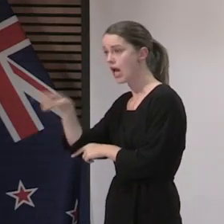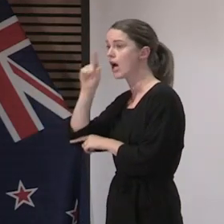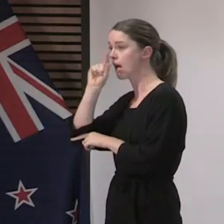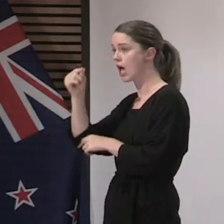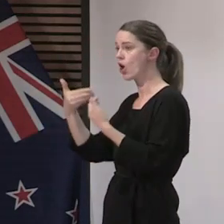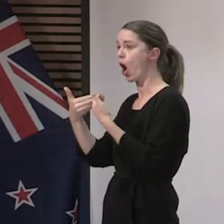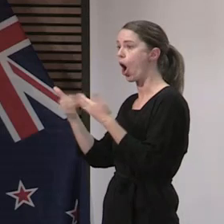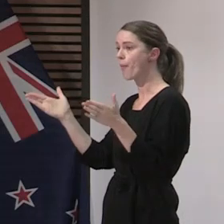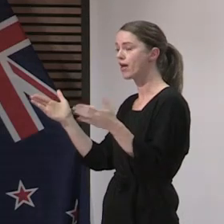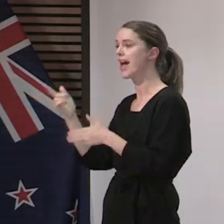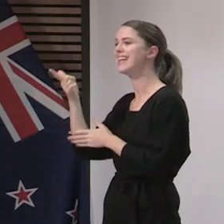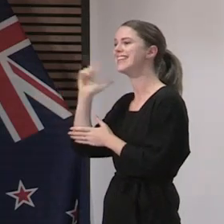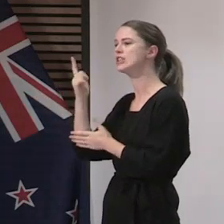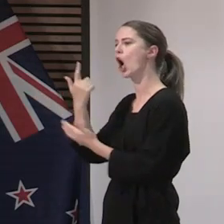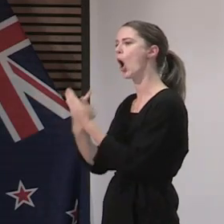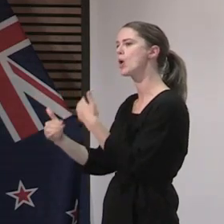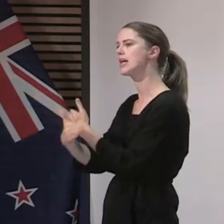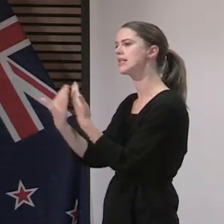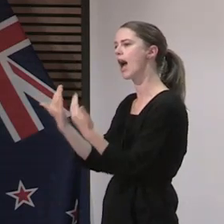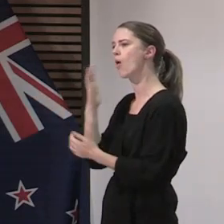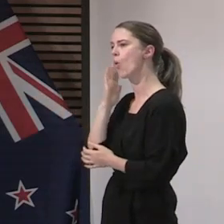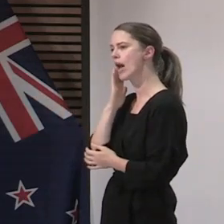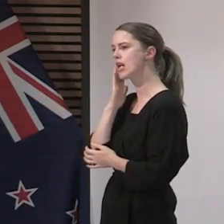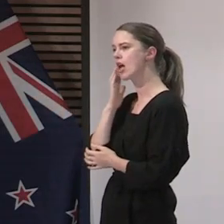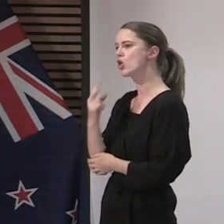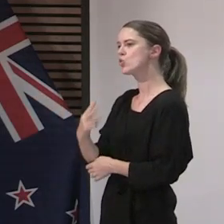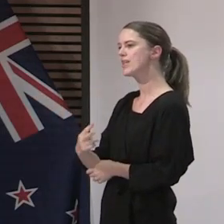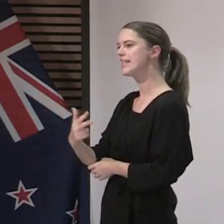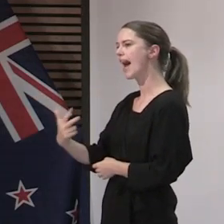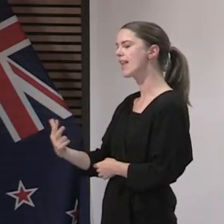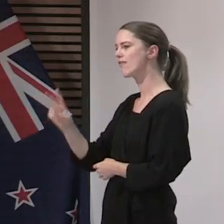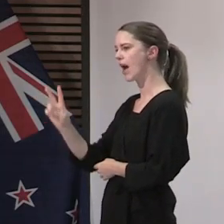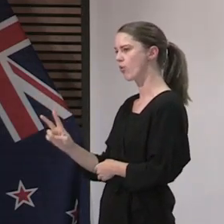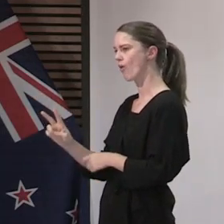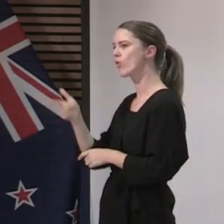current plan is for schools to